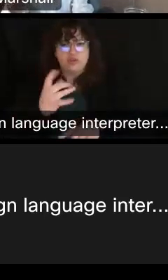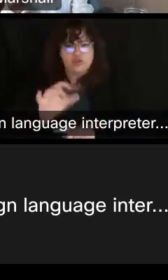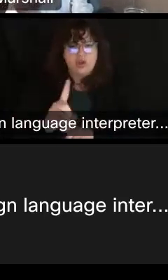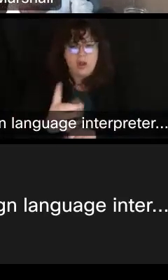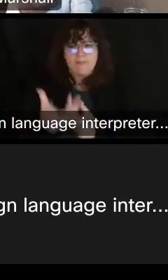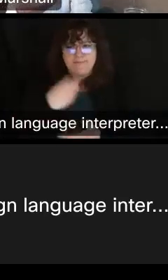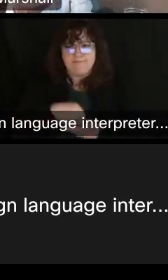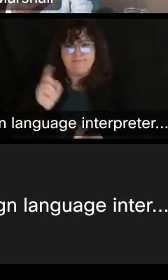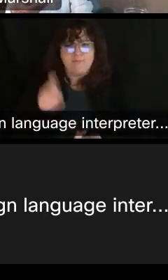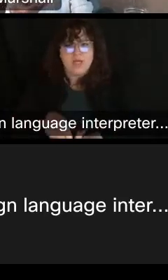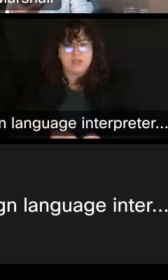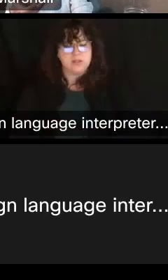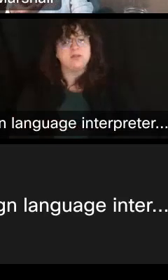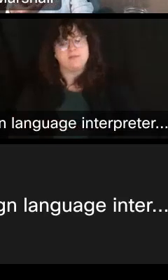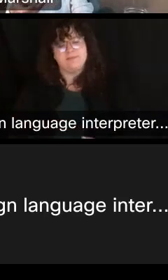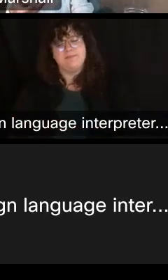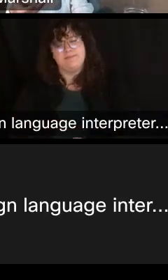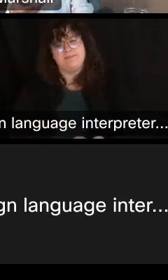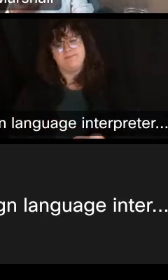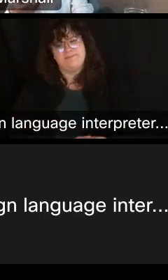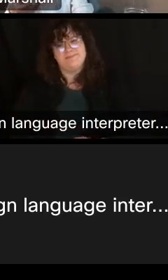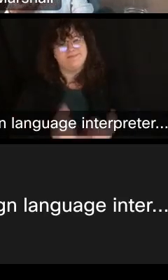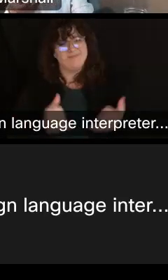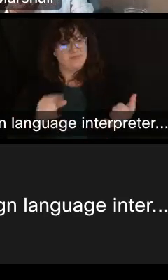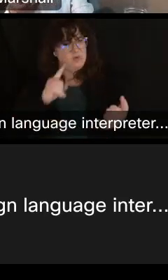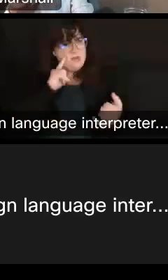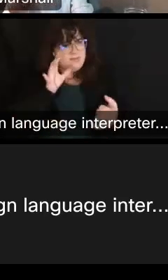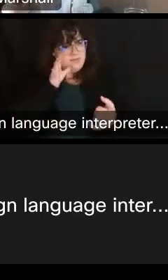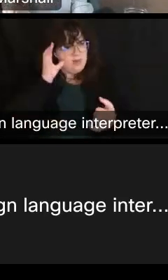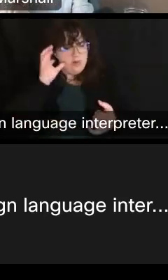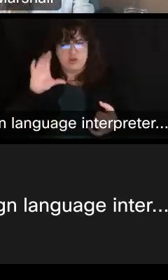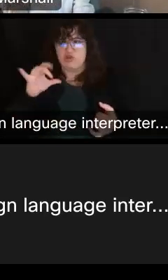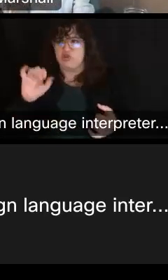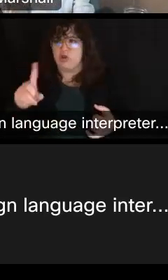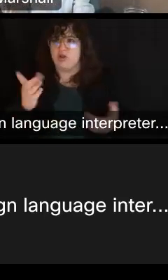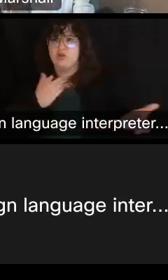and so where does the parent or child want to go get the service? We're looking for an equity